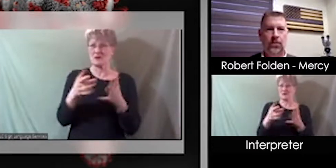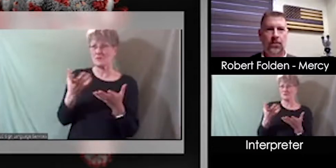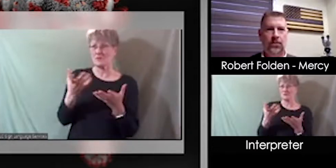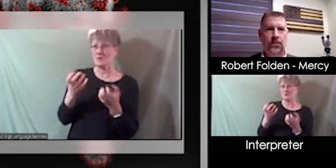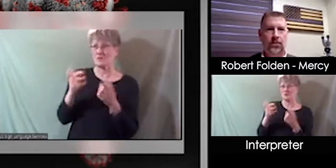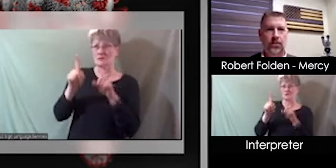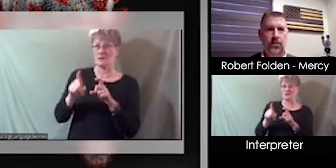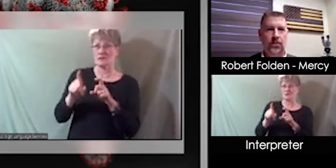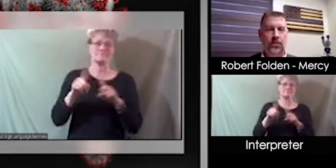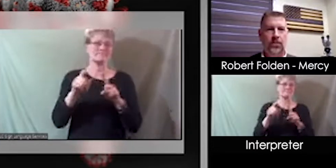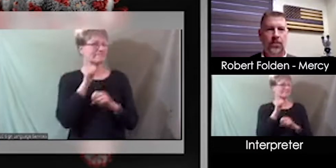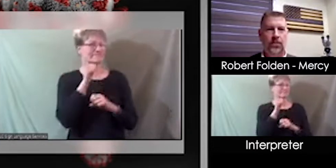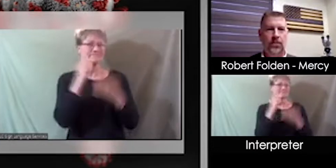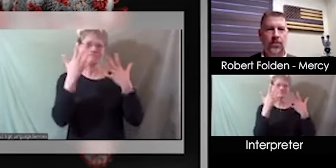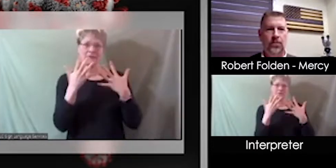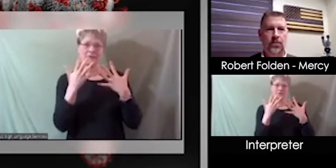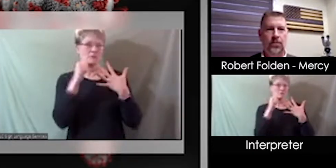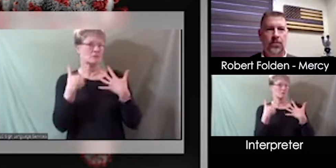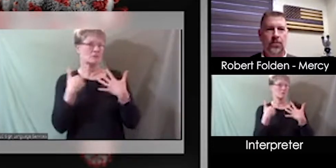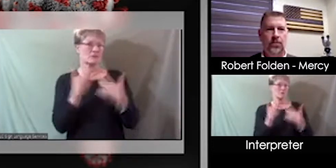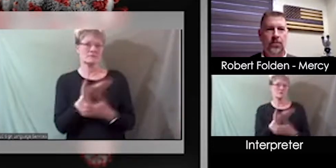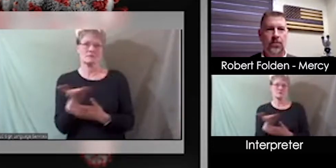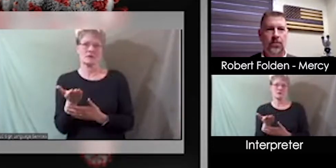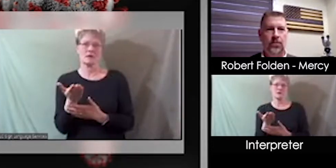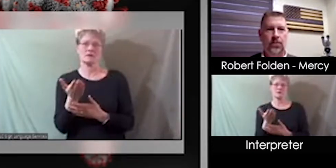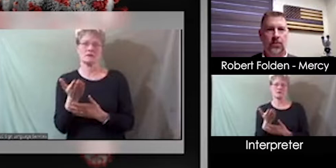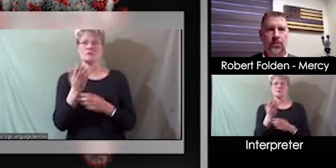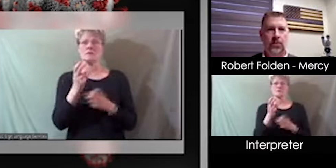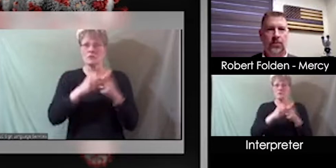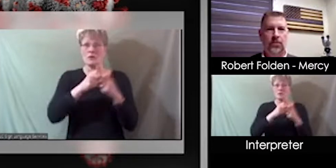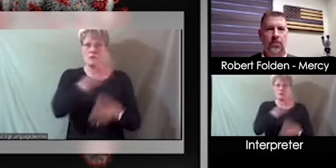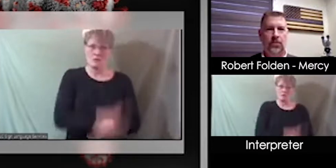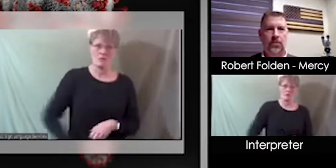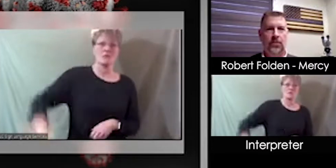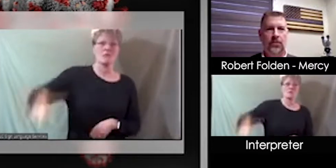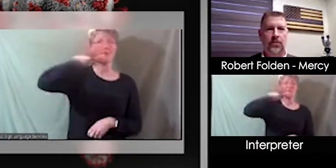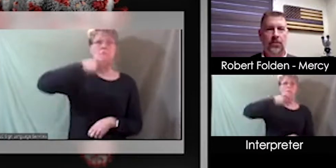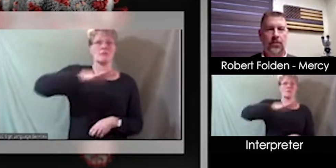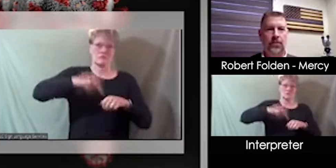supplies and it's a national issue. Unfortunately and it's not, you know,